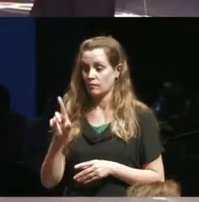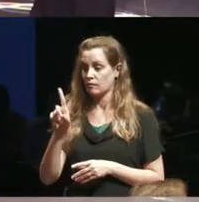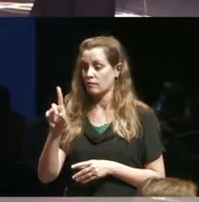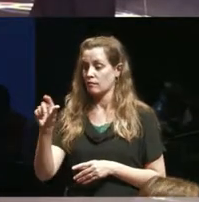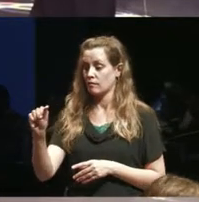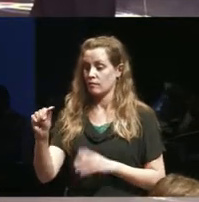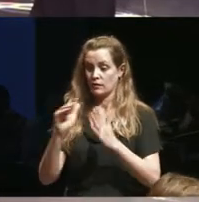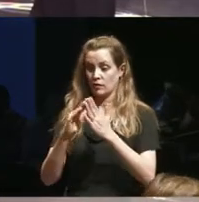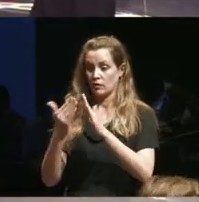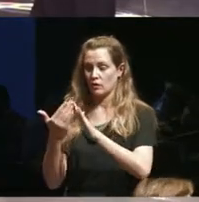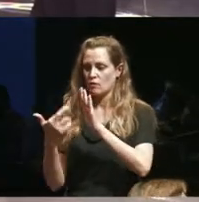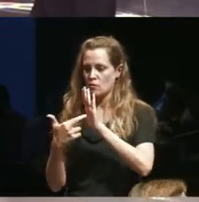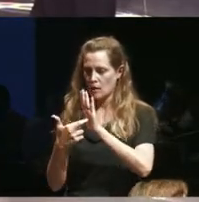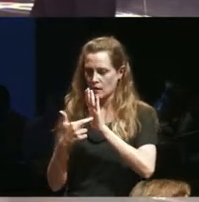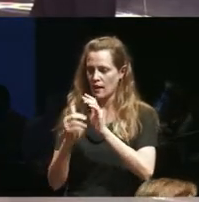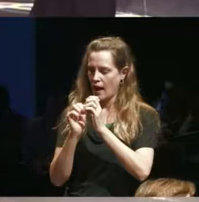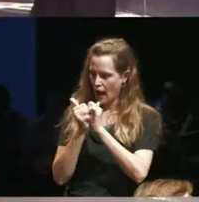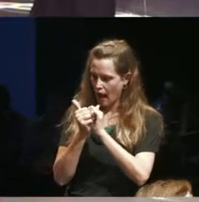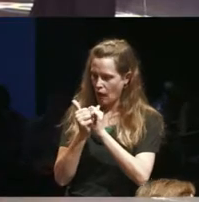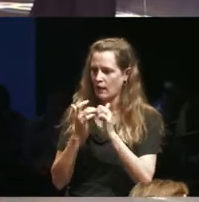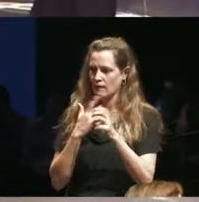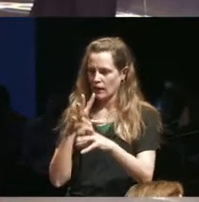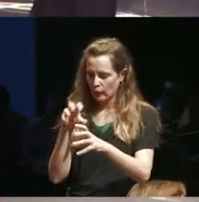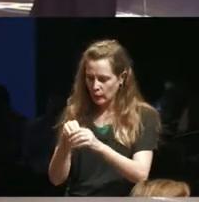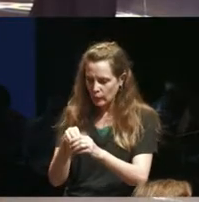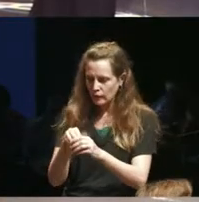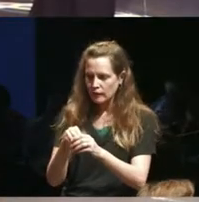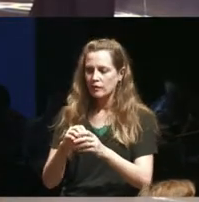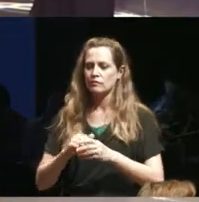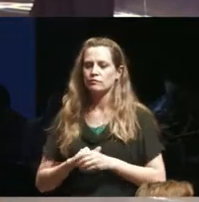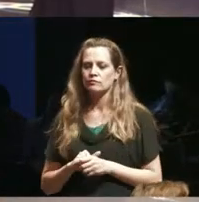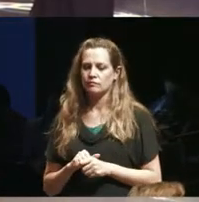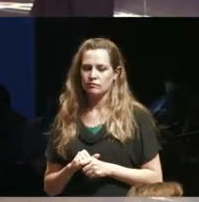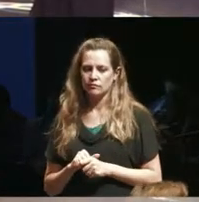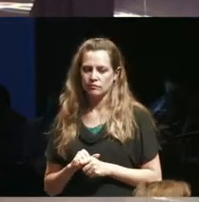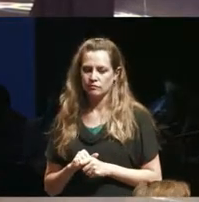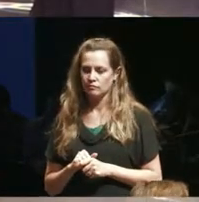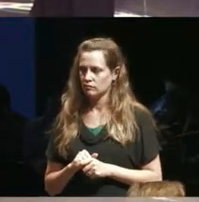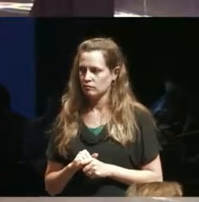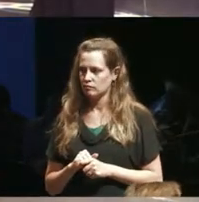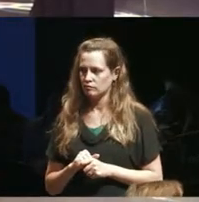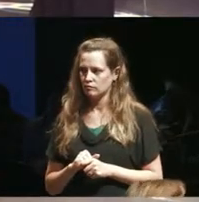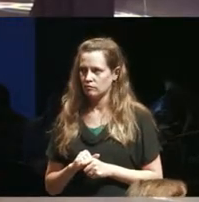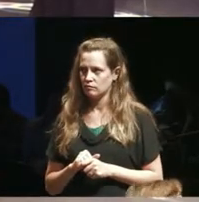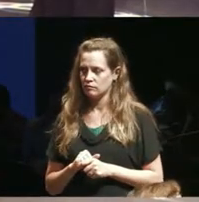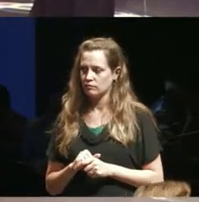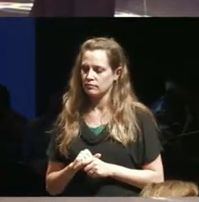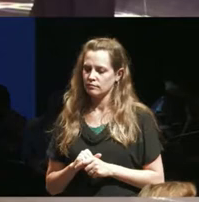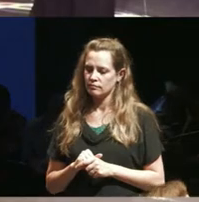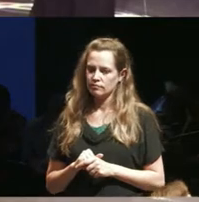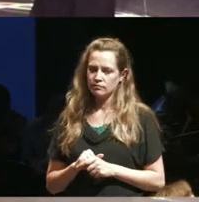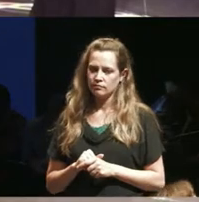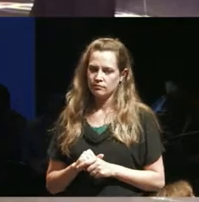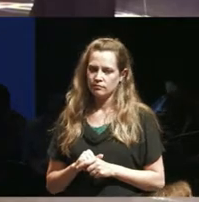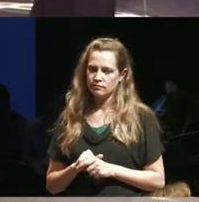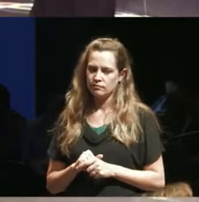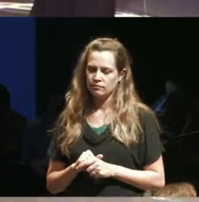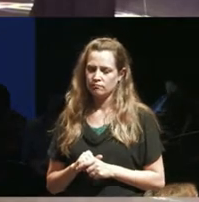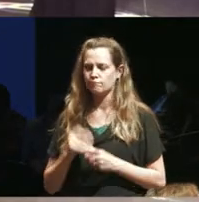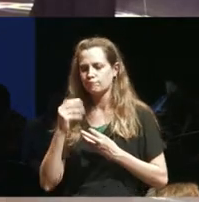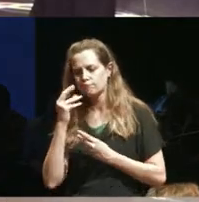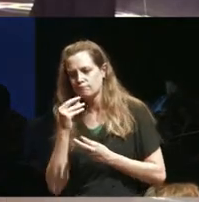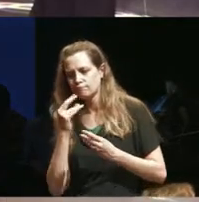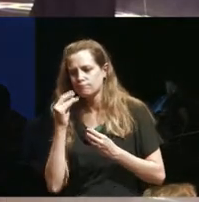represented and who feels included who feels who feels as though they can